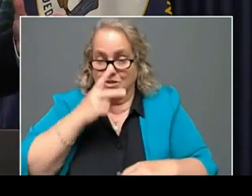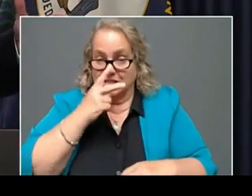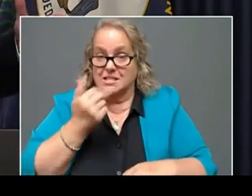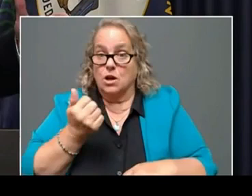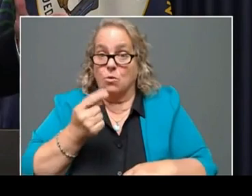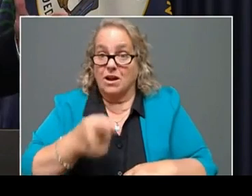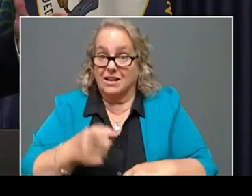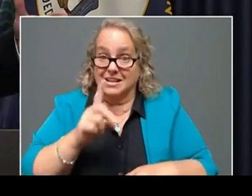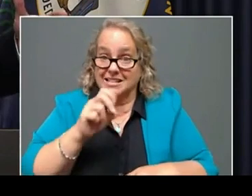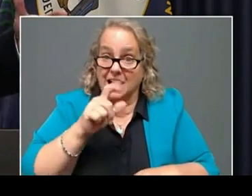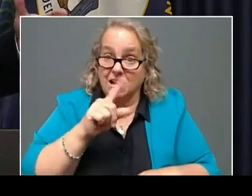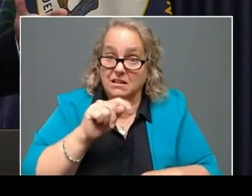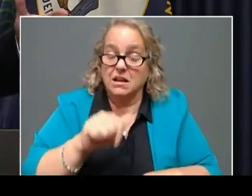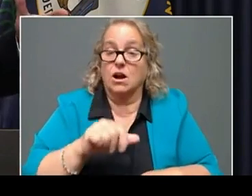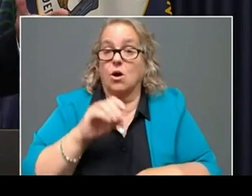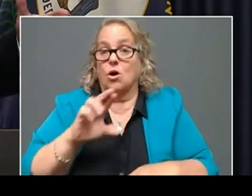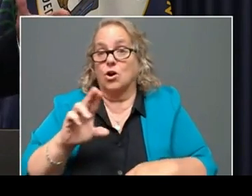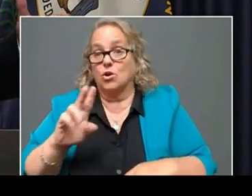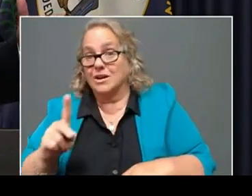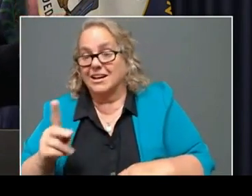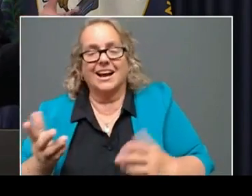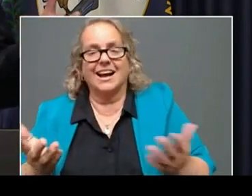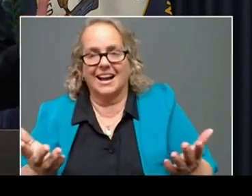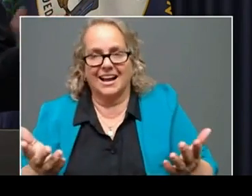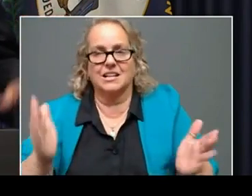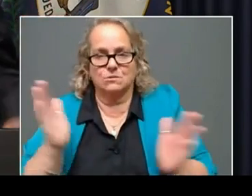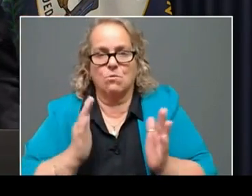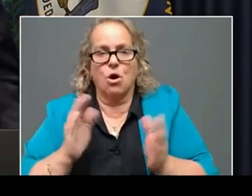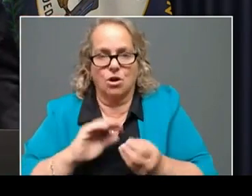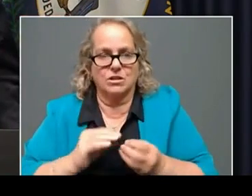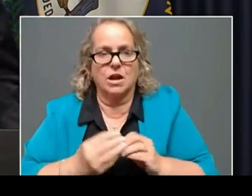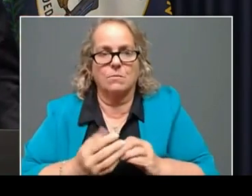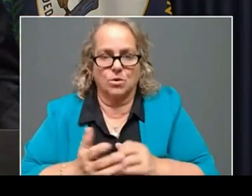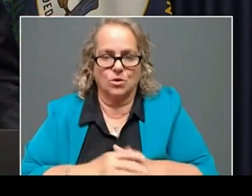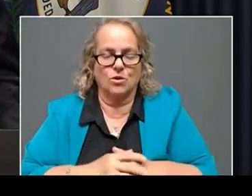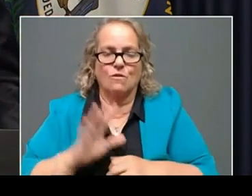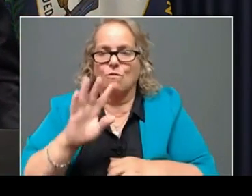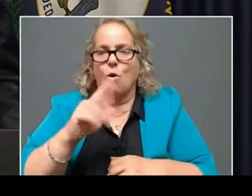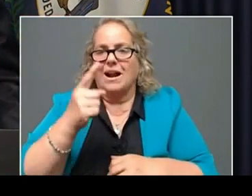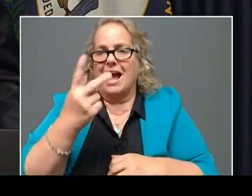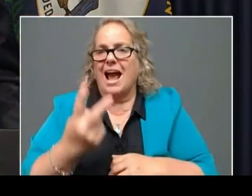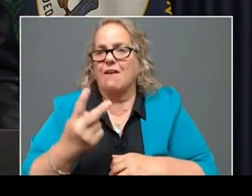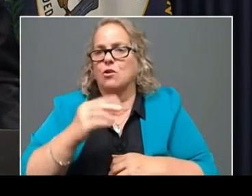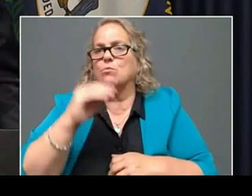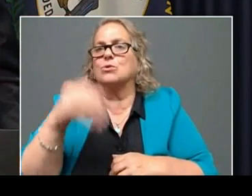percentage in recent weeks? About 4.5%. So about 4.5% of the total number of